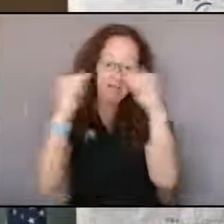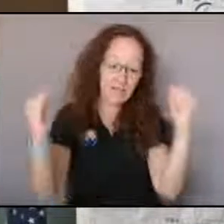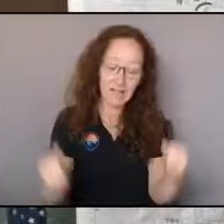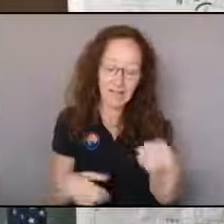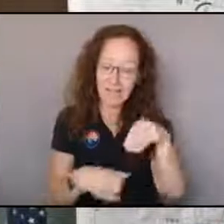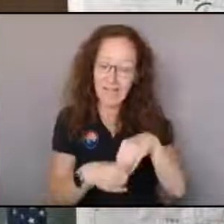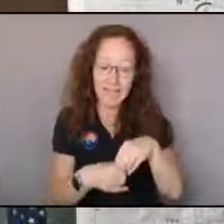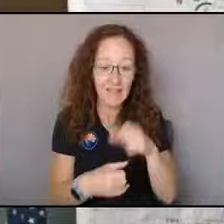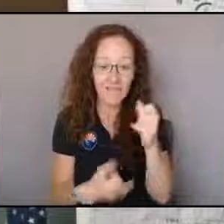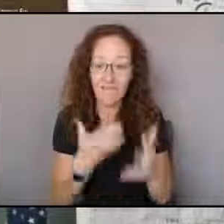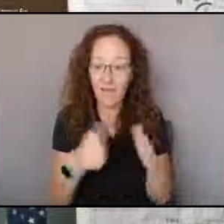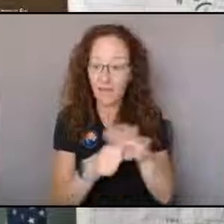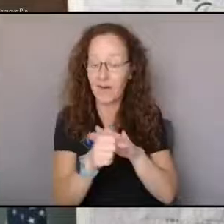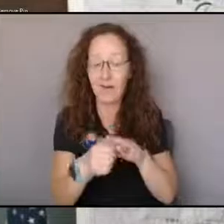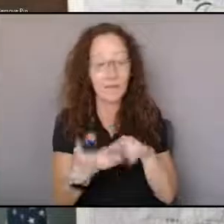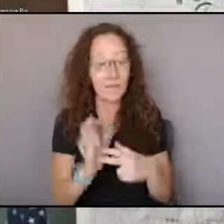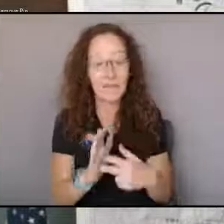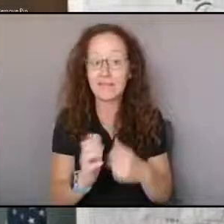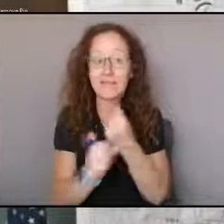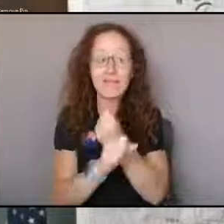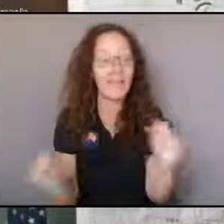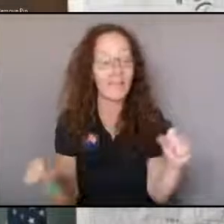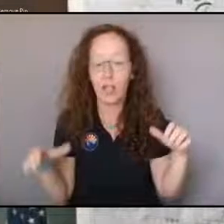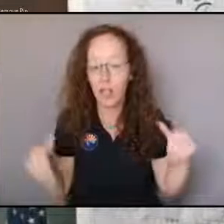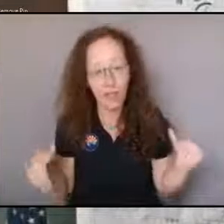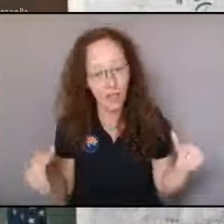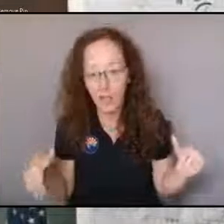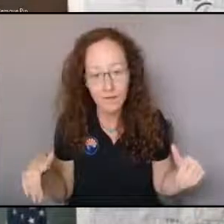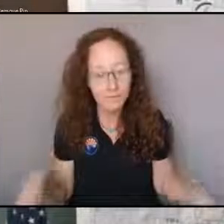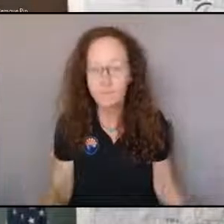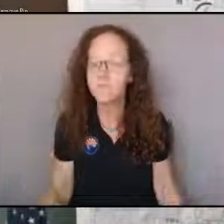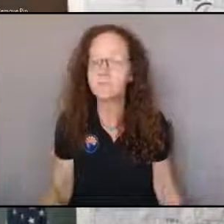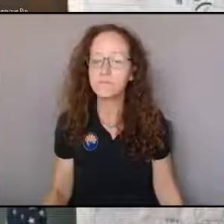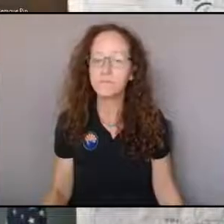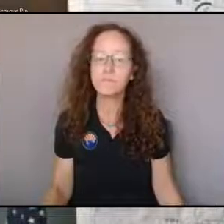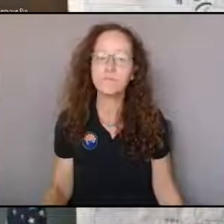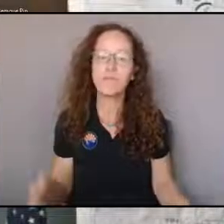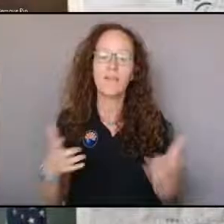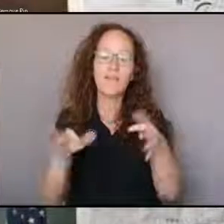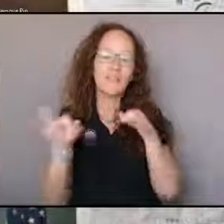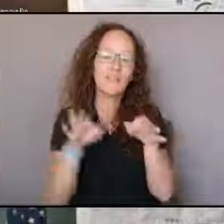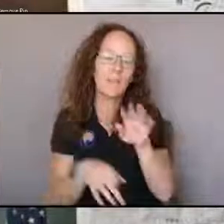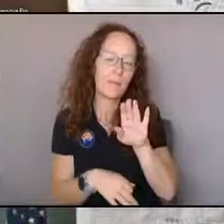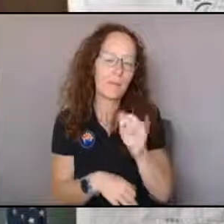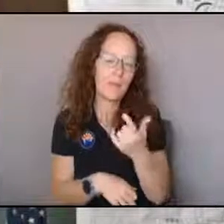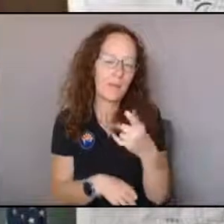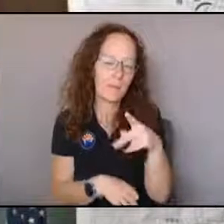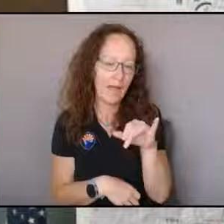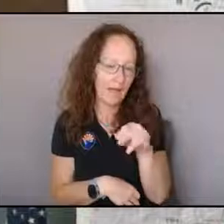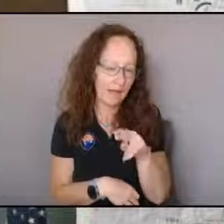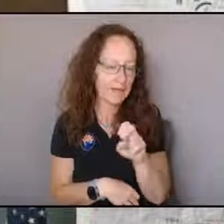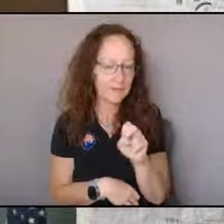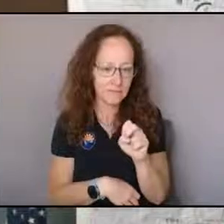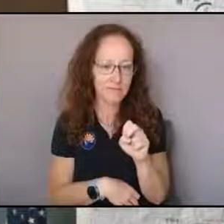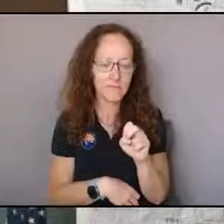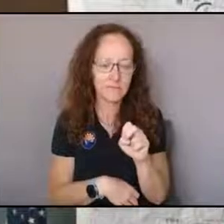YOU'RE SAFE. SO WITH THAT, I'M GOING TO GO AHEAD AND RUN YOU AROUND. I HAVE TALKED ABOUT BIG PINE A LITTLE BIT. THEY HAVE